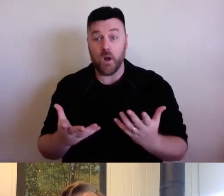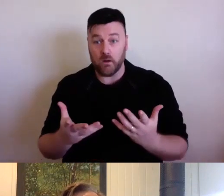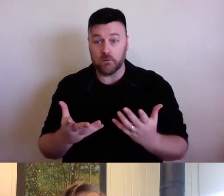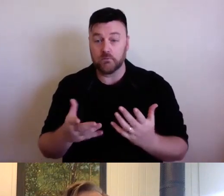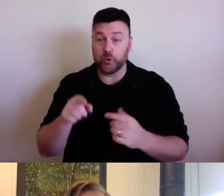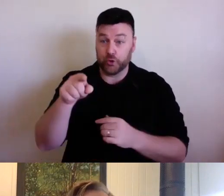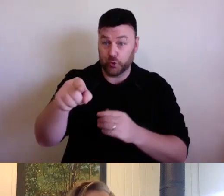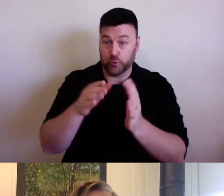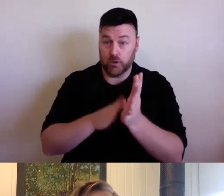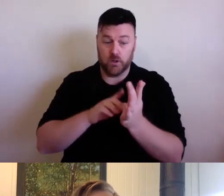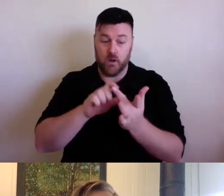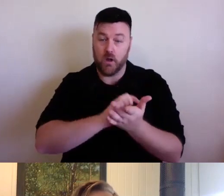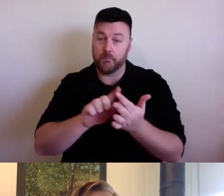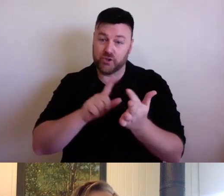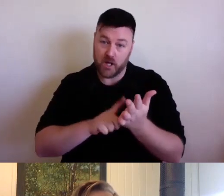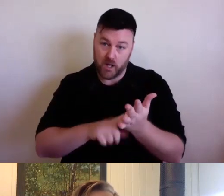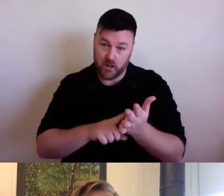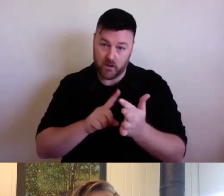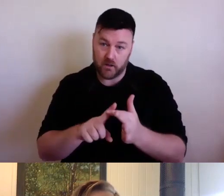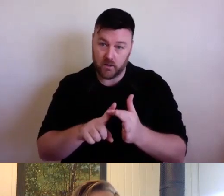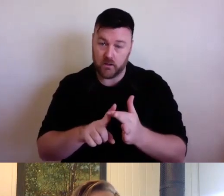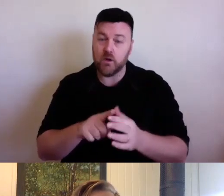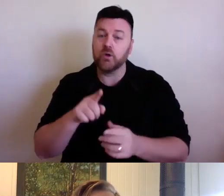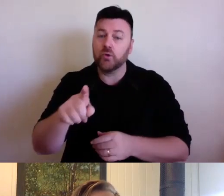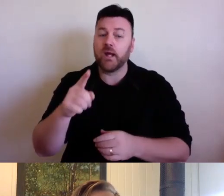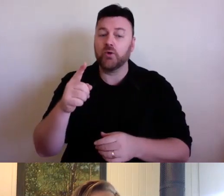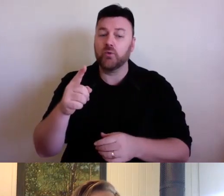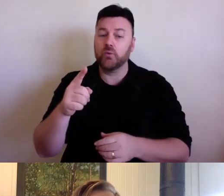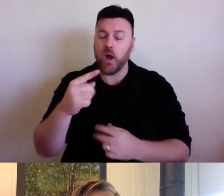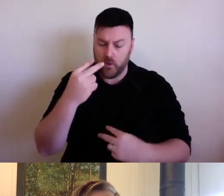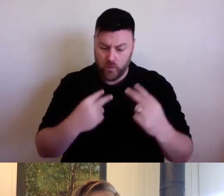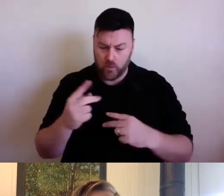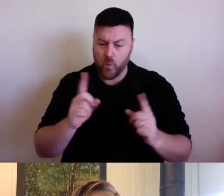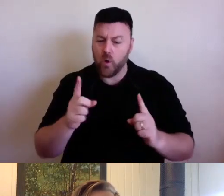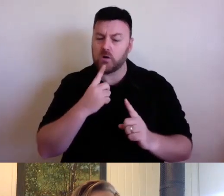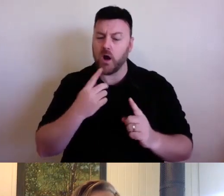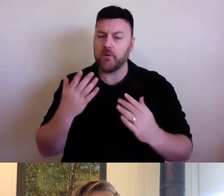Michelle, what kind of access do you have to be in conversation with your